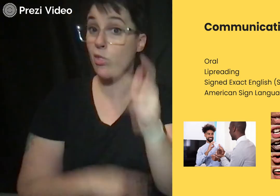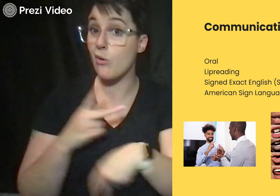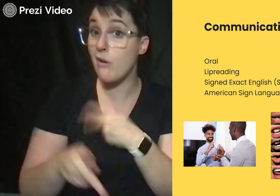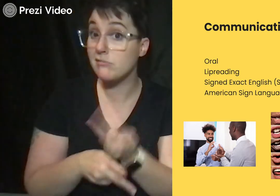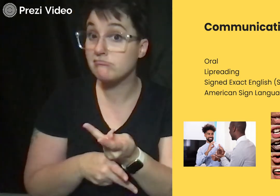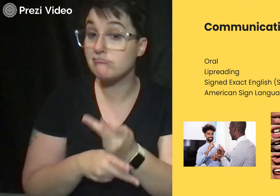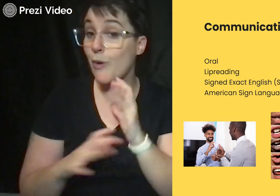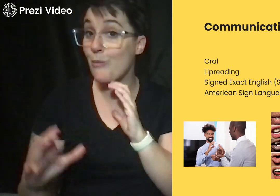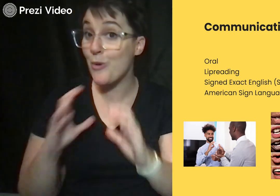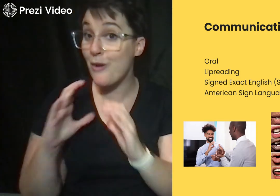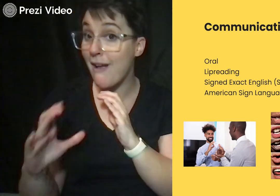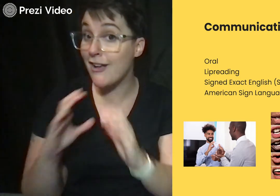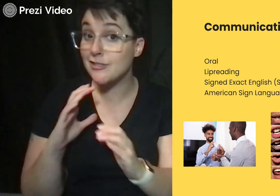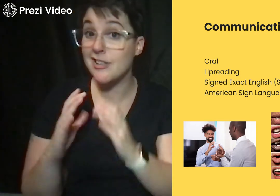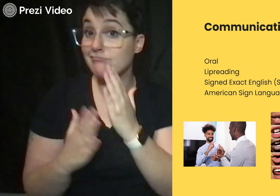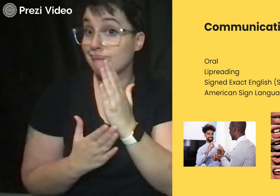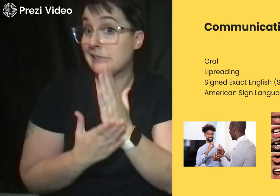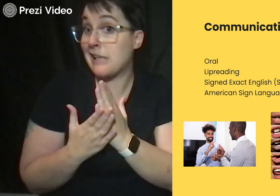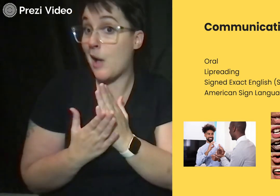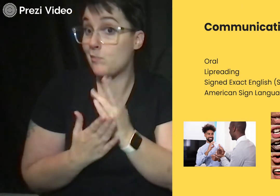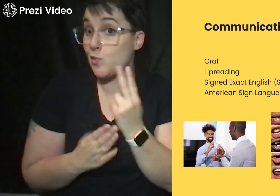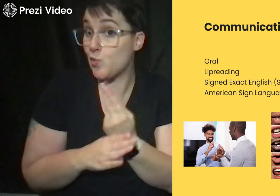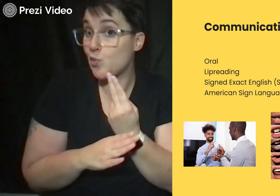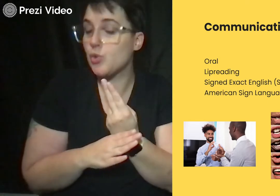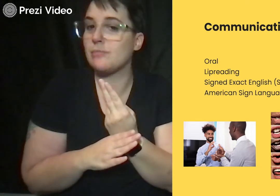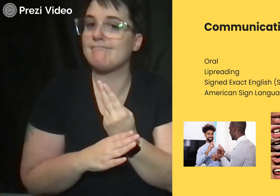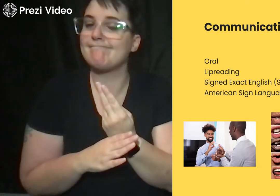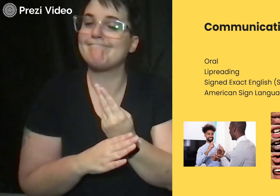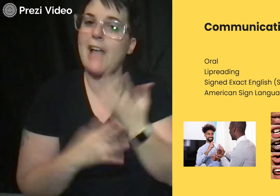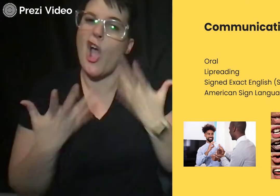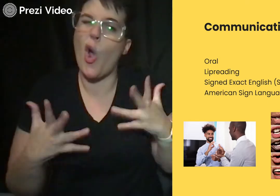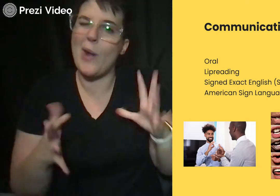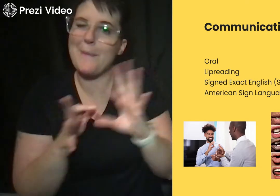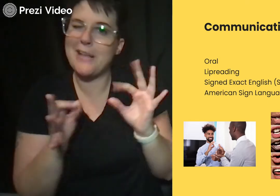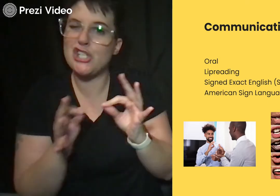Another form of communication that some use is lipreading.